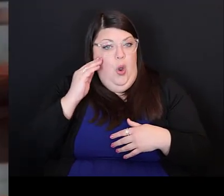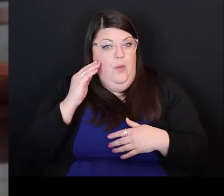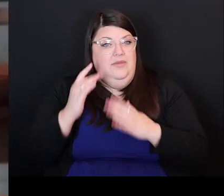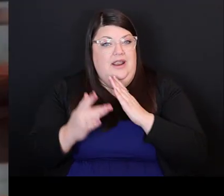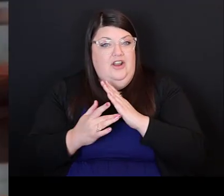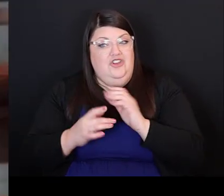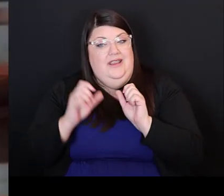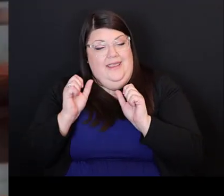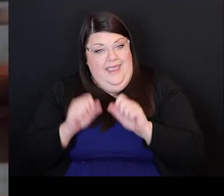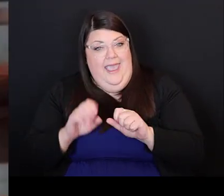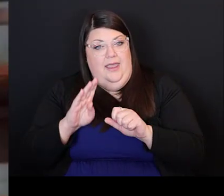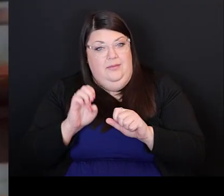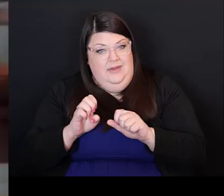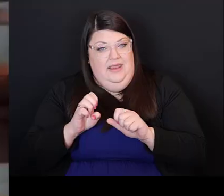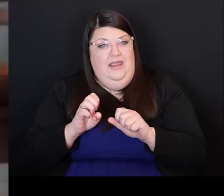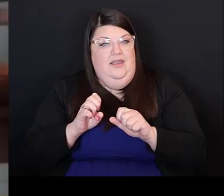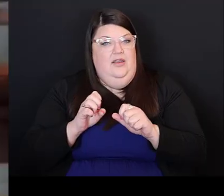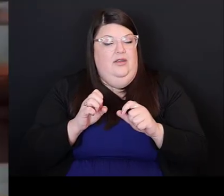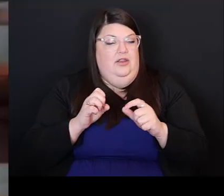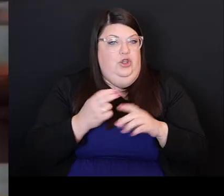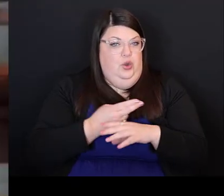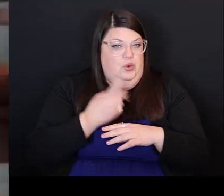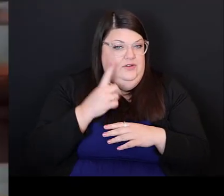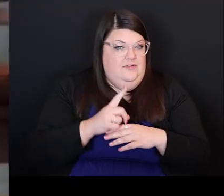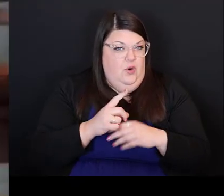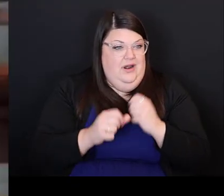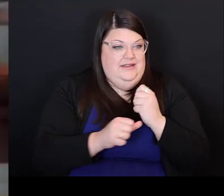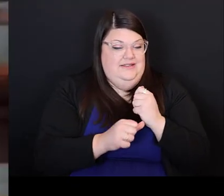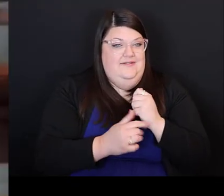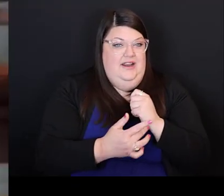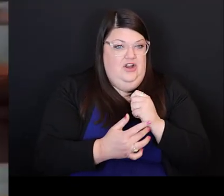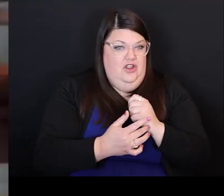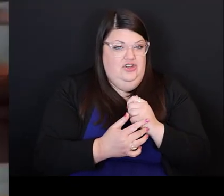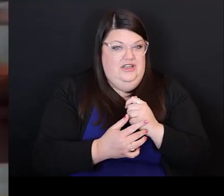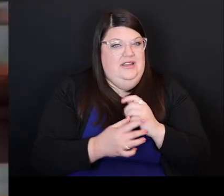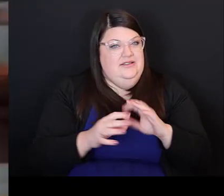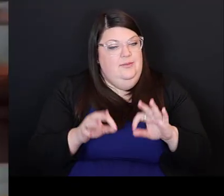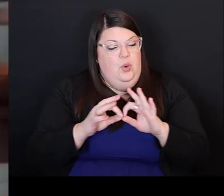technology and to embrace the power of this technology in supporting your participants.